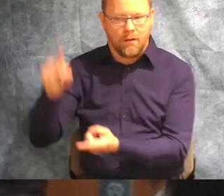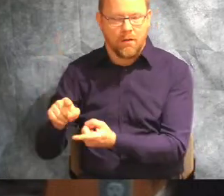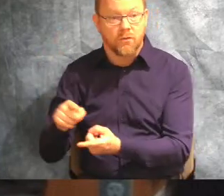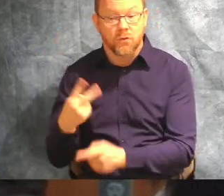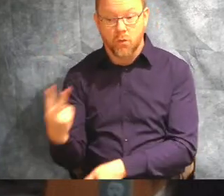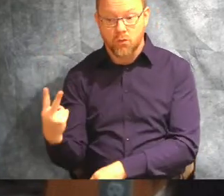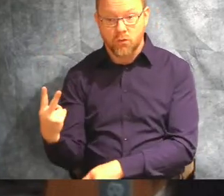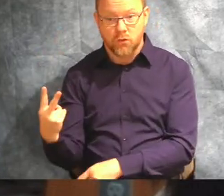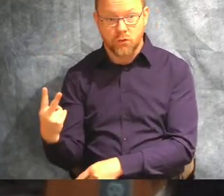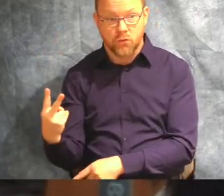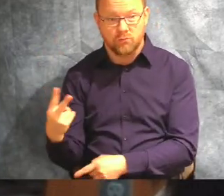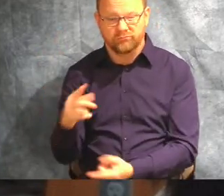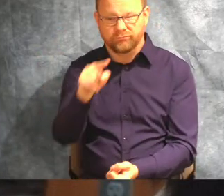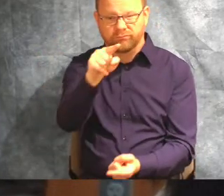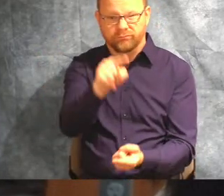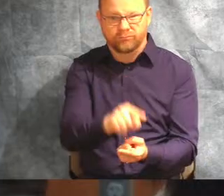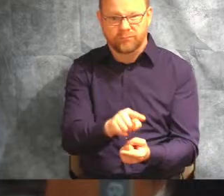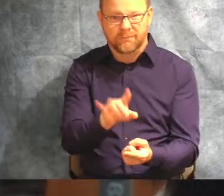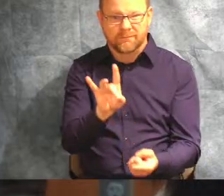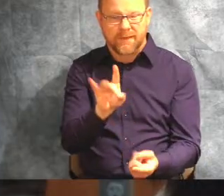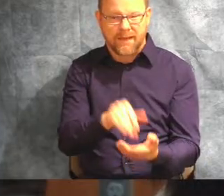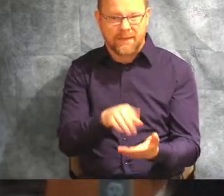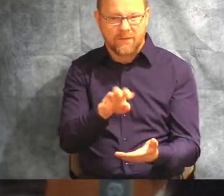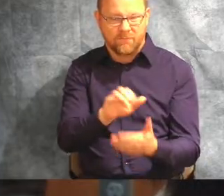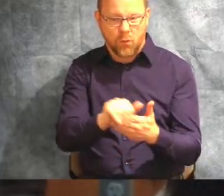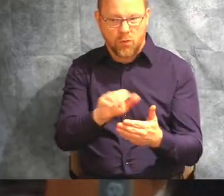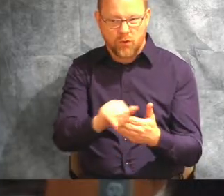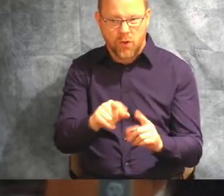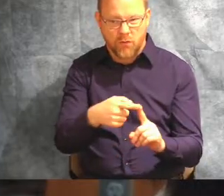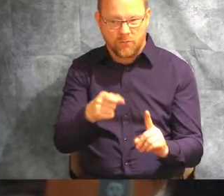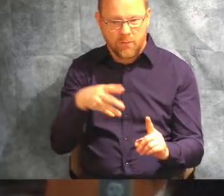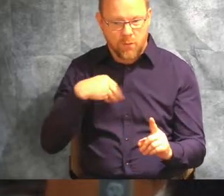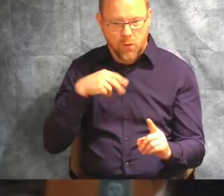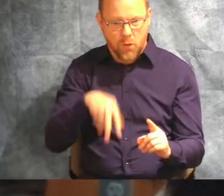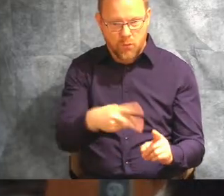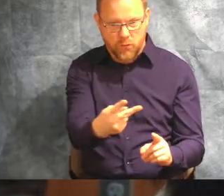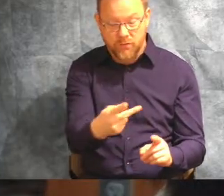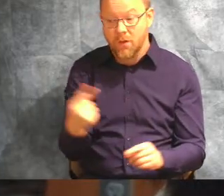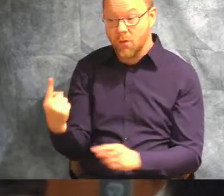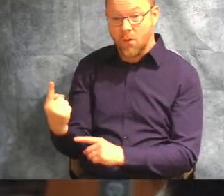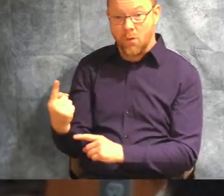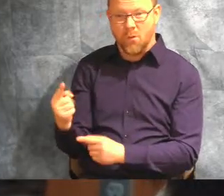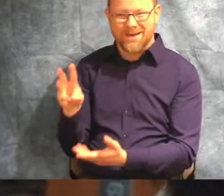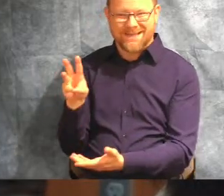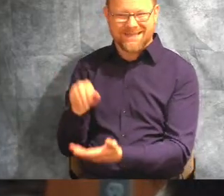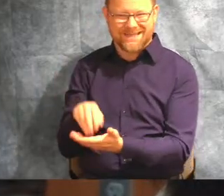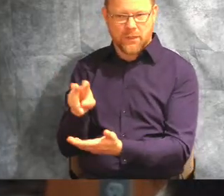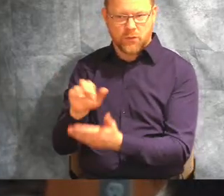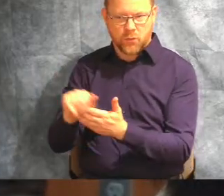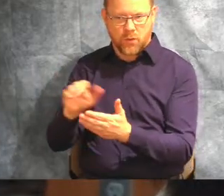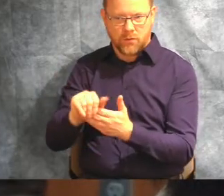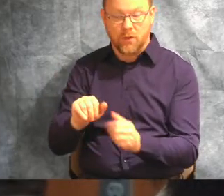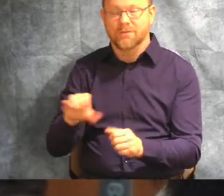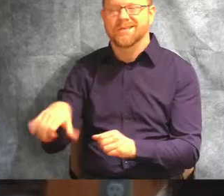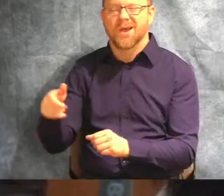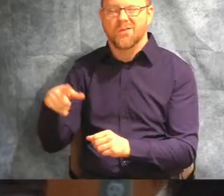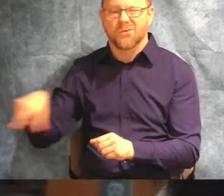assessed a reduced amount of $8,400 and one owner will be assessed $6,200. Um, and that amount can